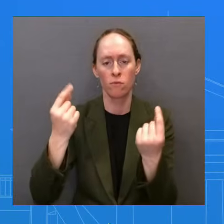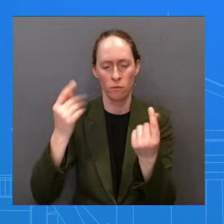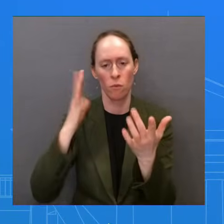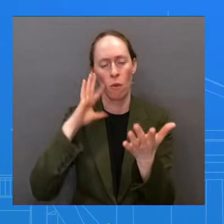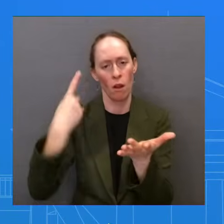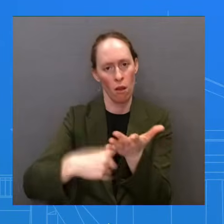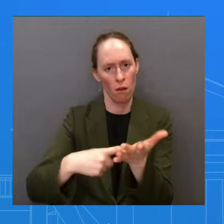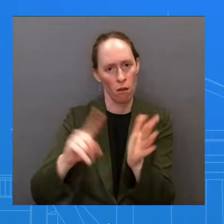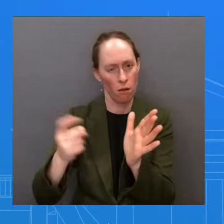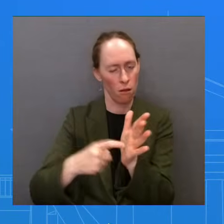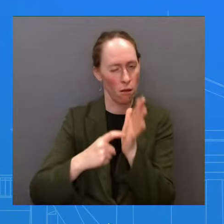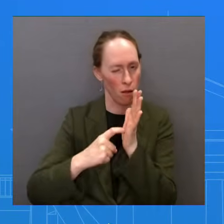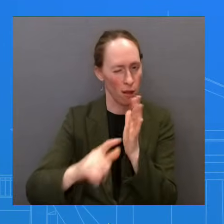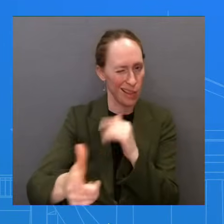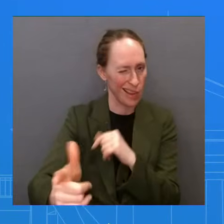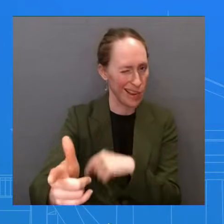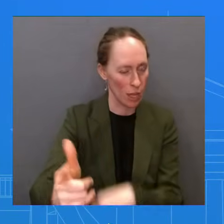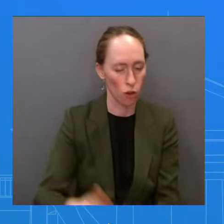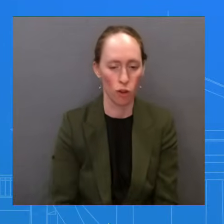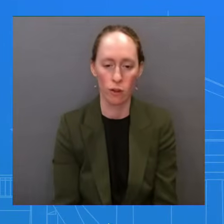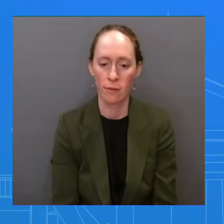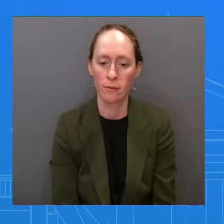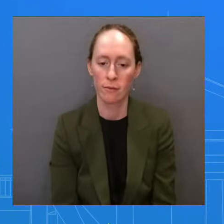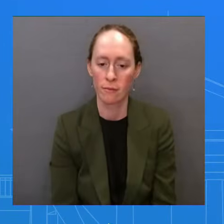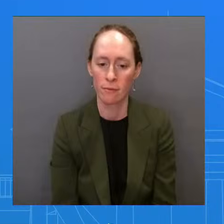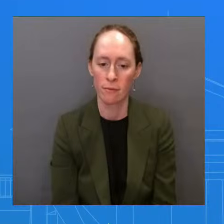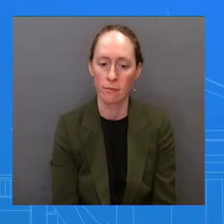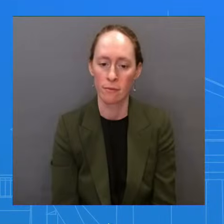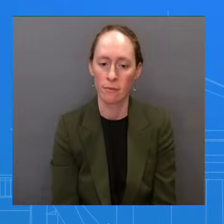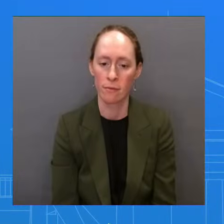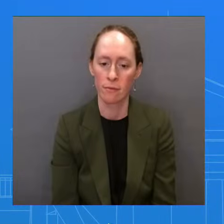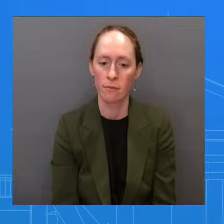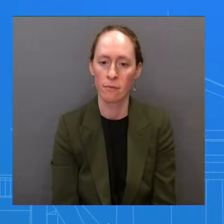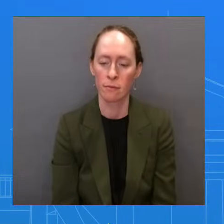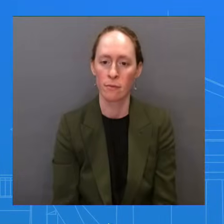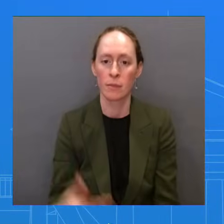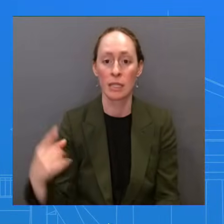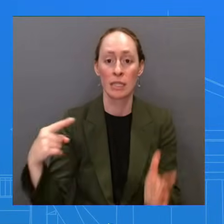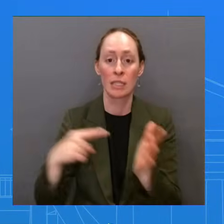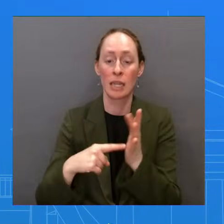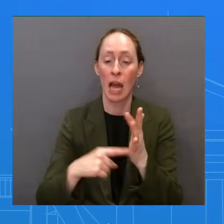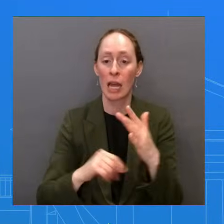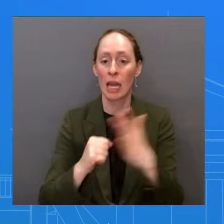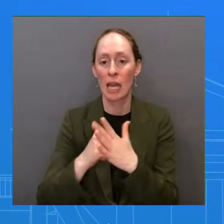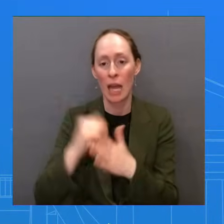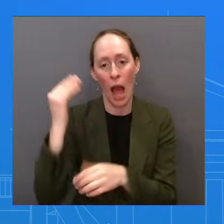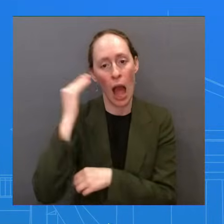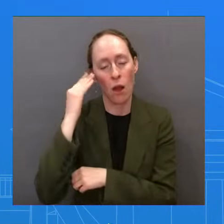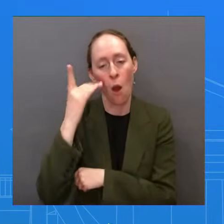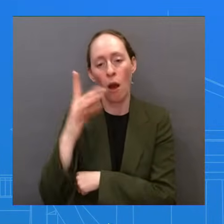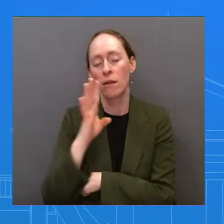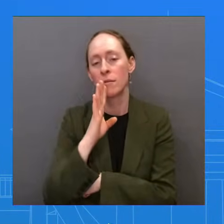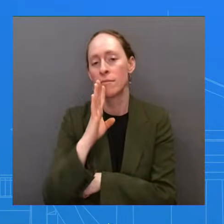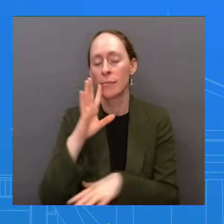You've talked about "this is Congress's duty, we're not a deadbeat nation," all that kind of stuff. But what's the President's plan to convince McCarthy of this?